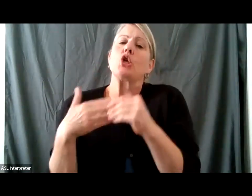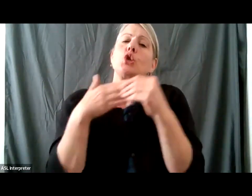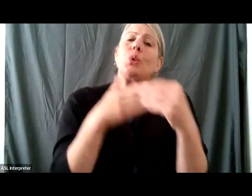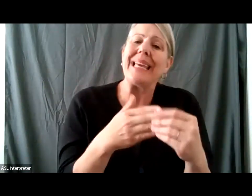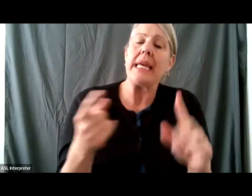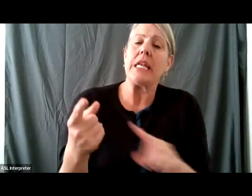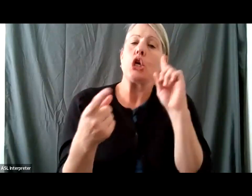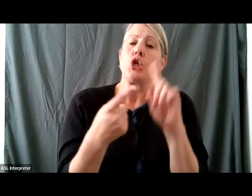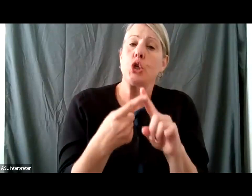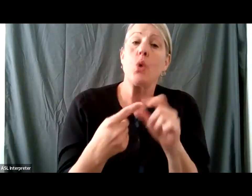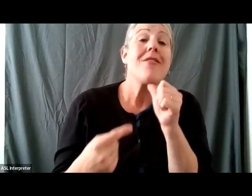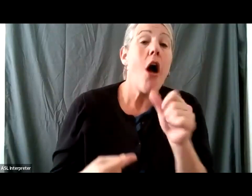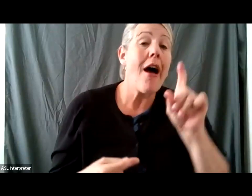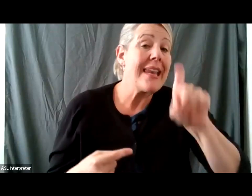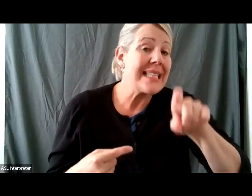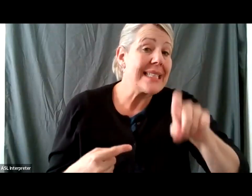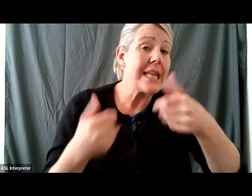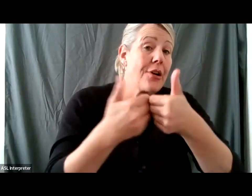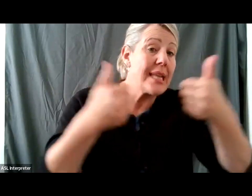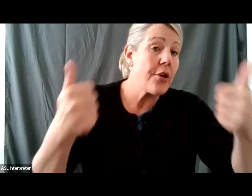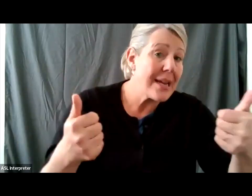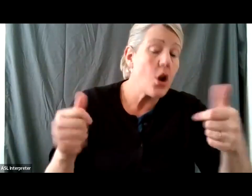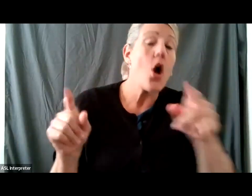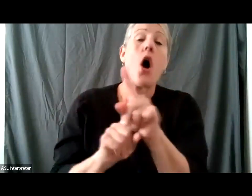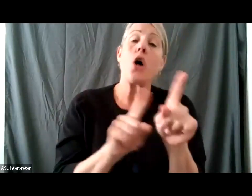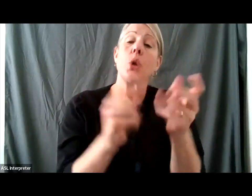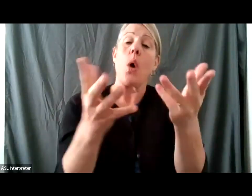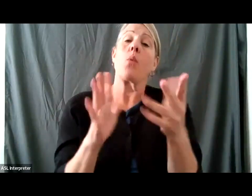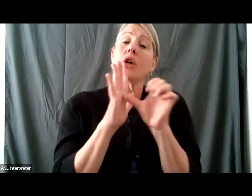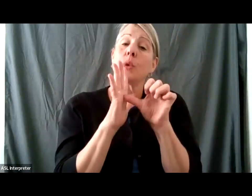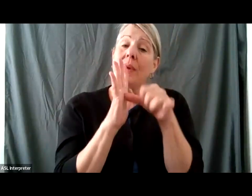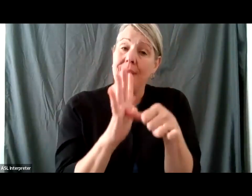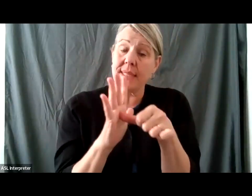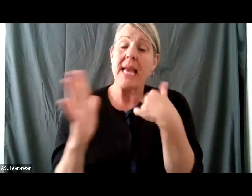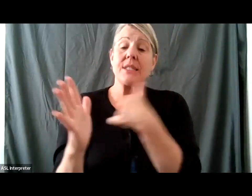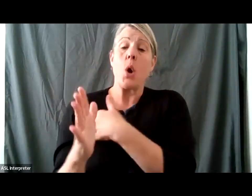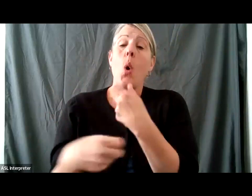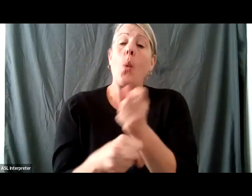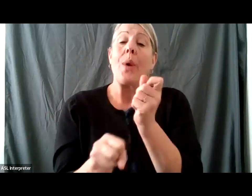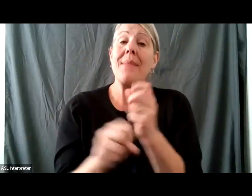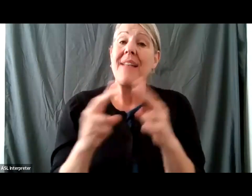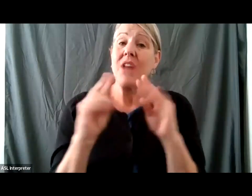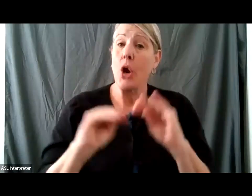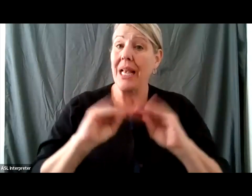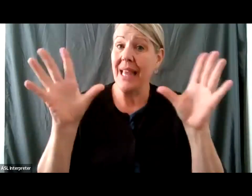And I do want to flag that we make clear that people with disabilities don't have to wait